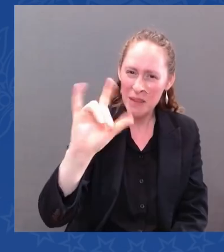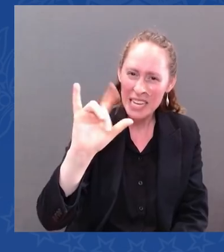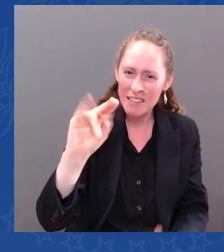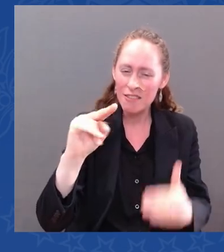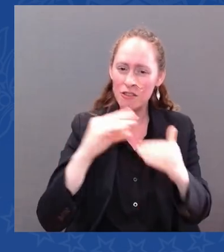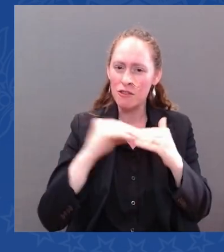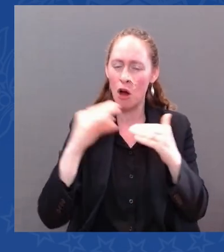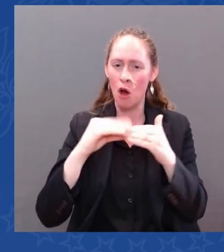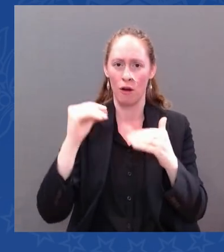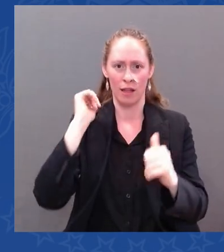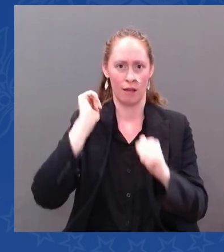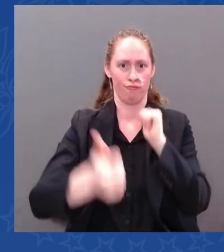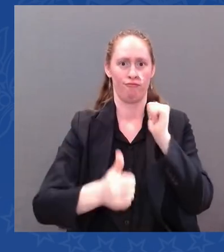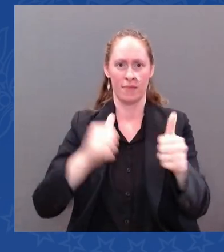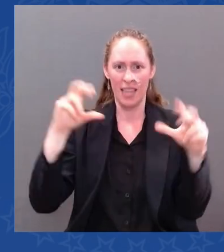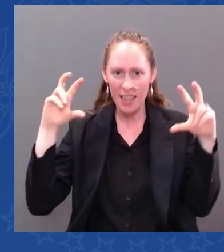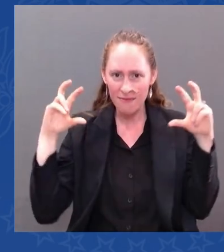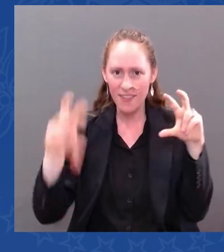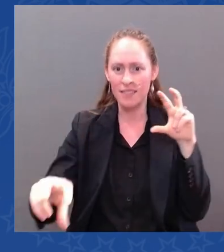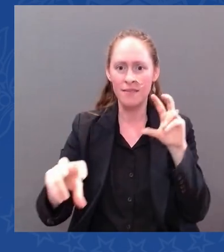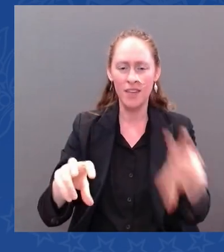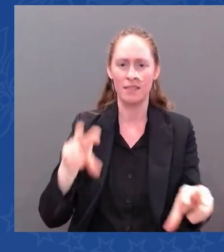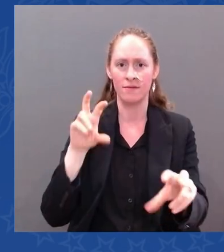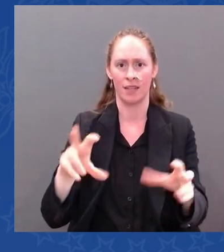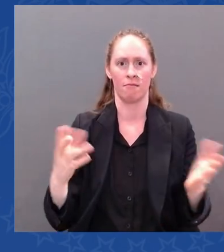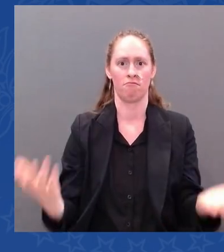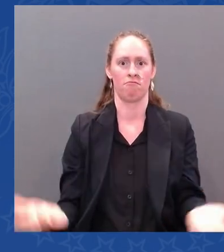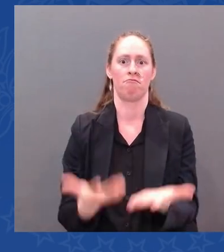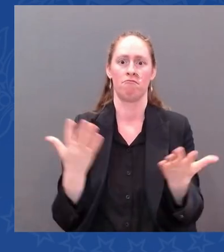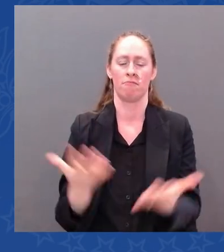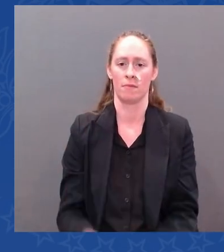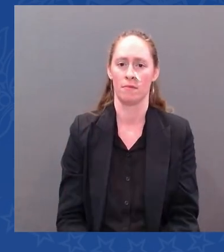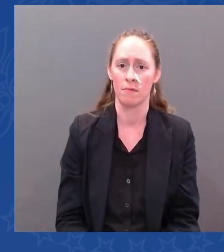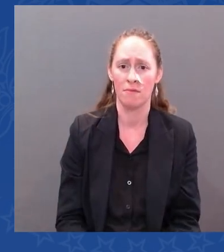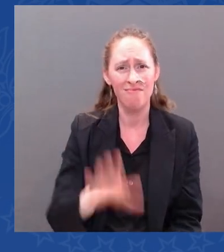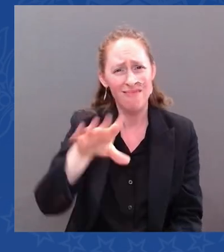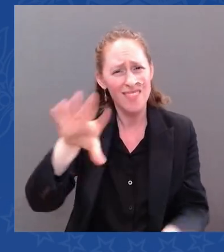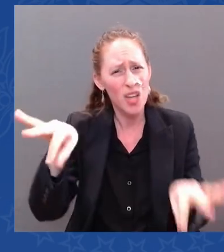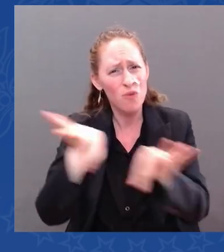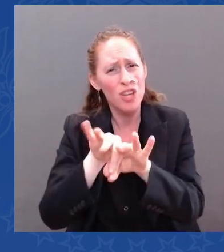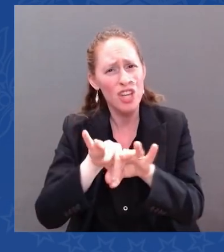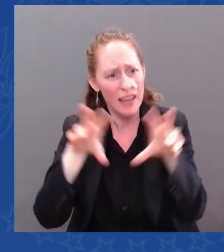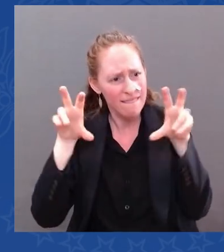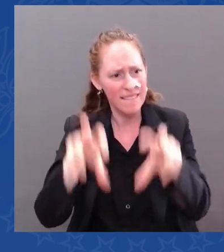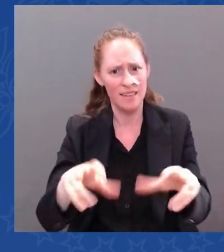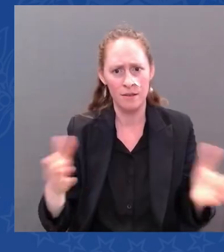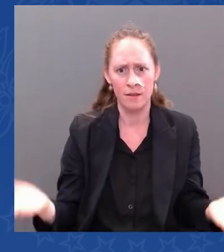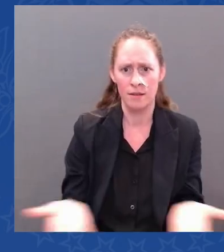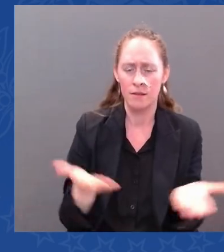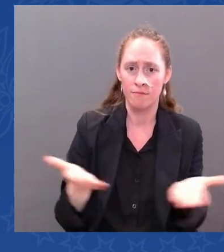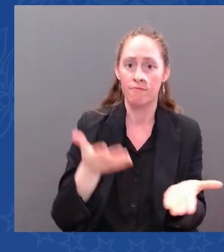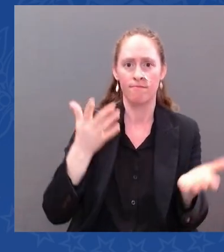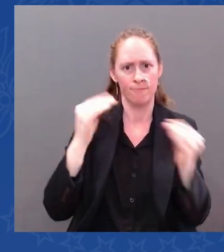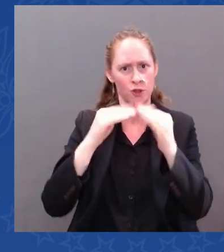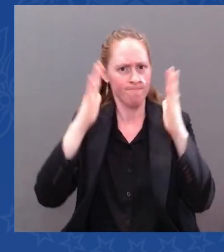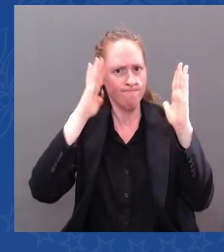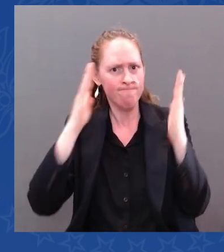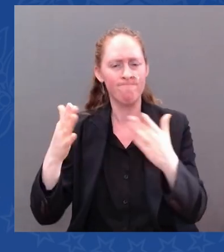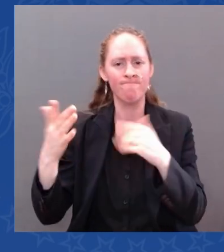to build electric vehicles here at home. We've seen record electric vehicle sales, along with records in solar, wind,